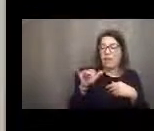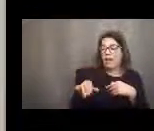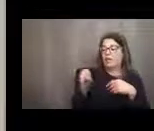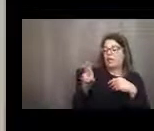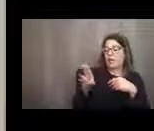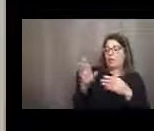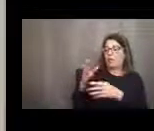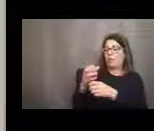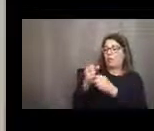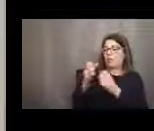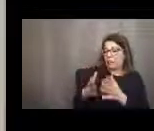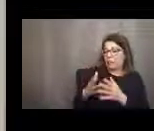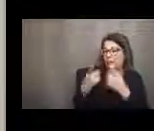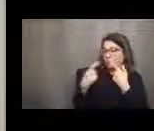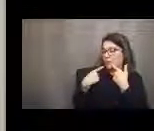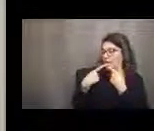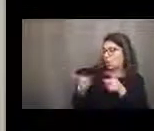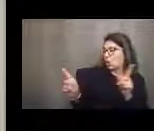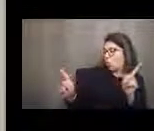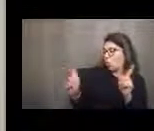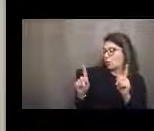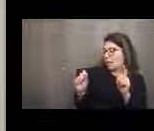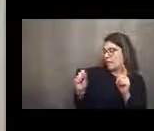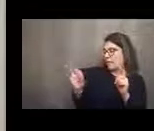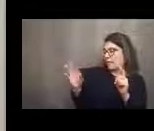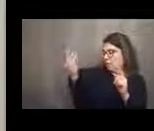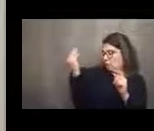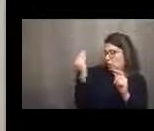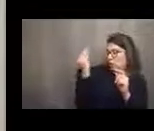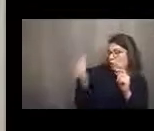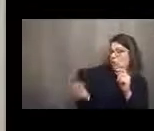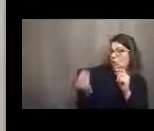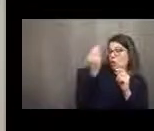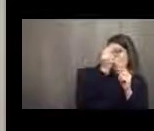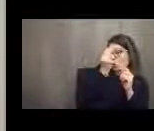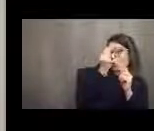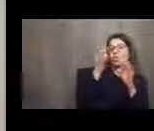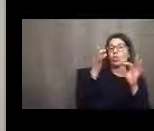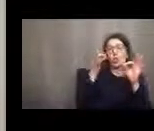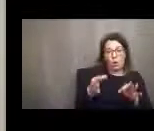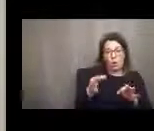disclose their SFIs to you for a determination of FCOI,